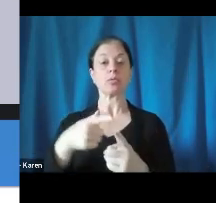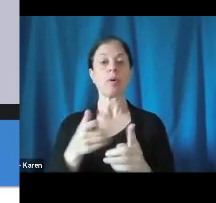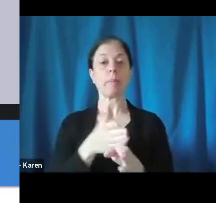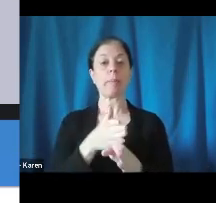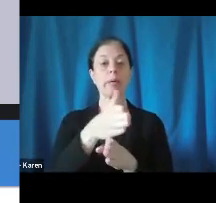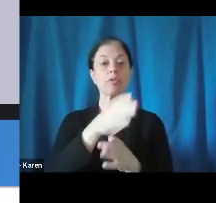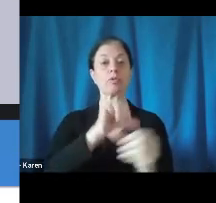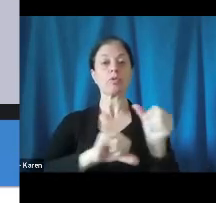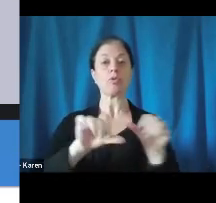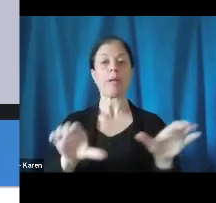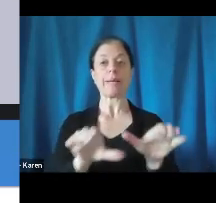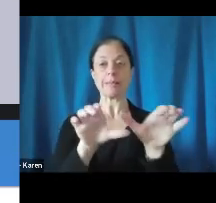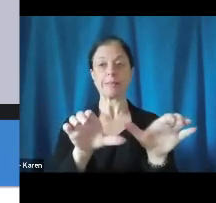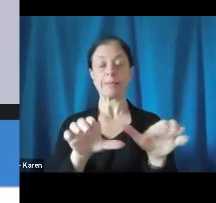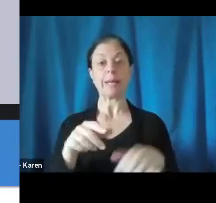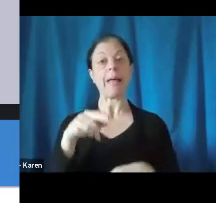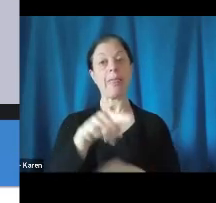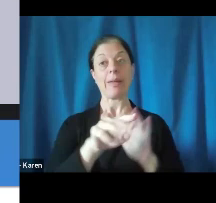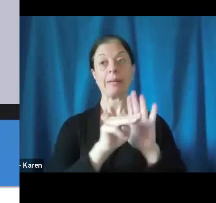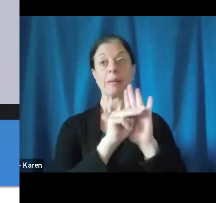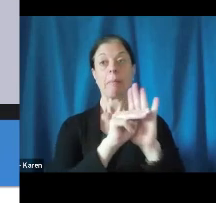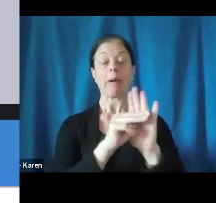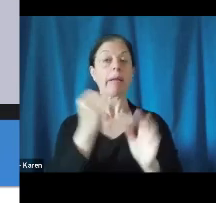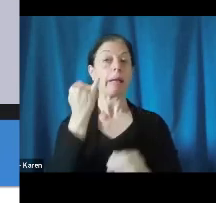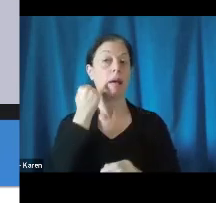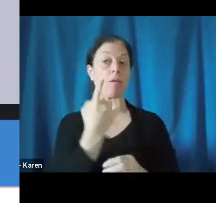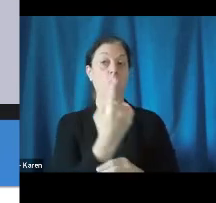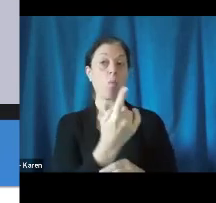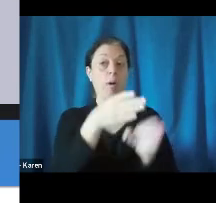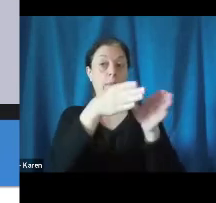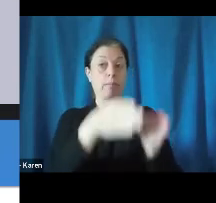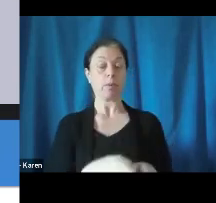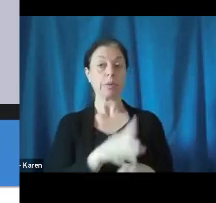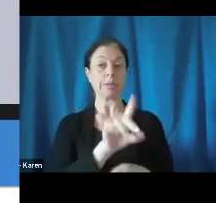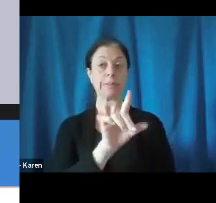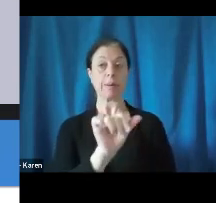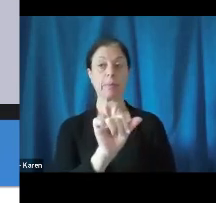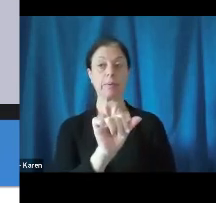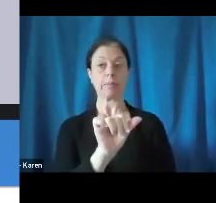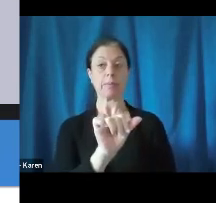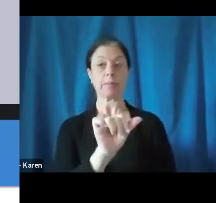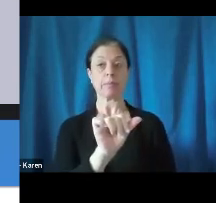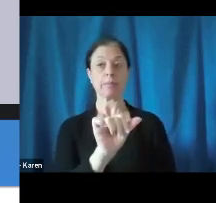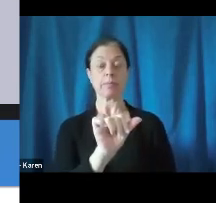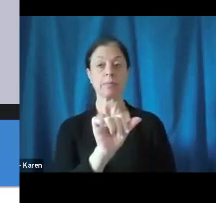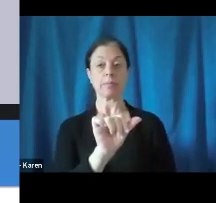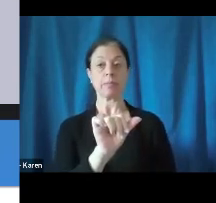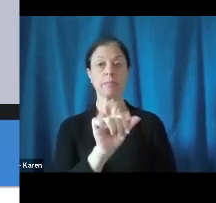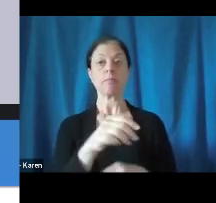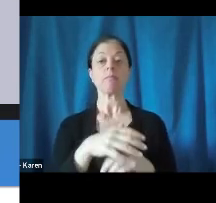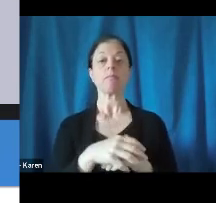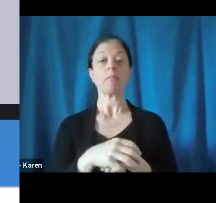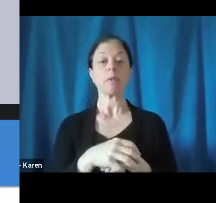account of people who have body/mind impairments and thus excludes them from main stream social activities. So in